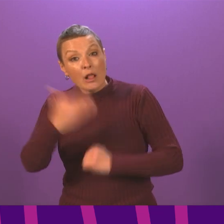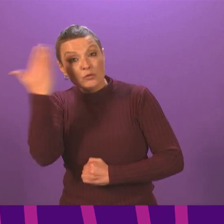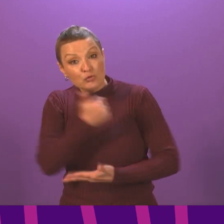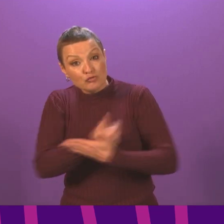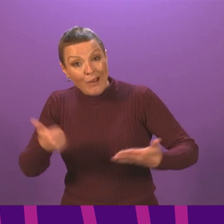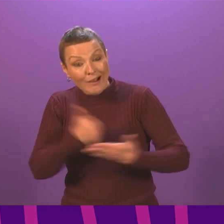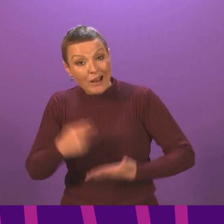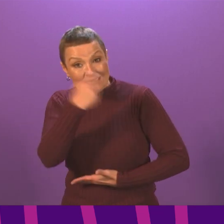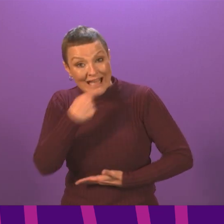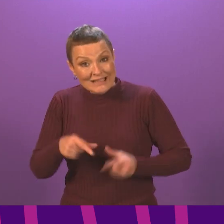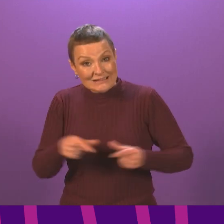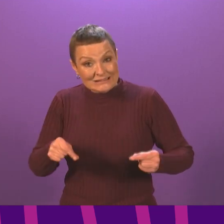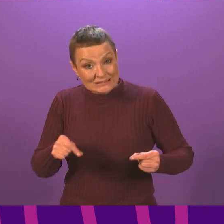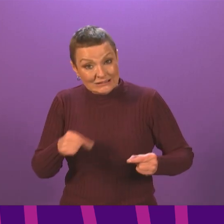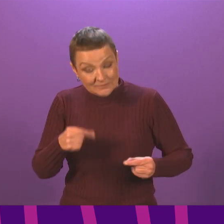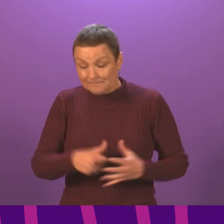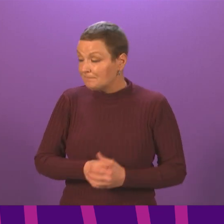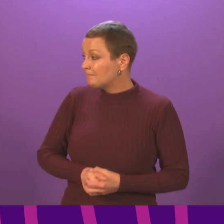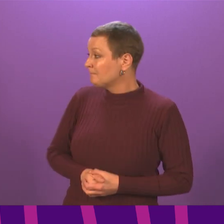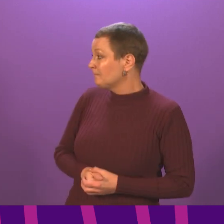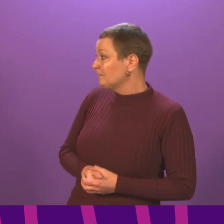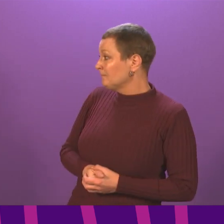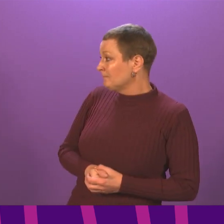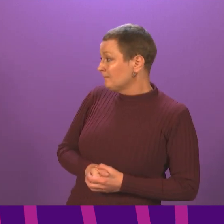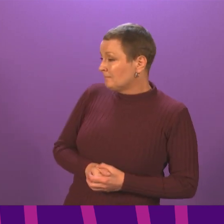Jeane Freeman: The commitment is not tentative. We have given